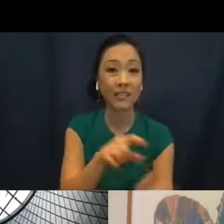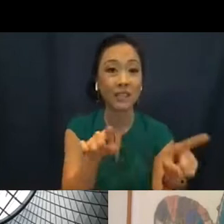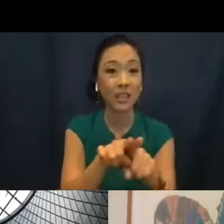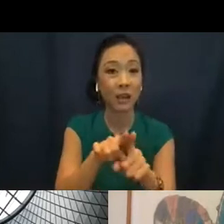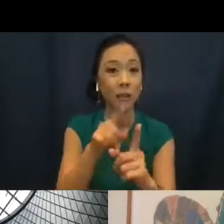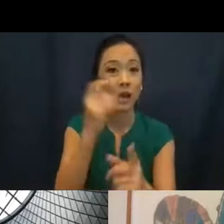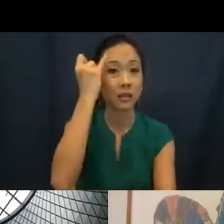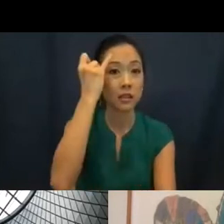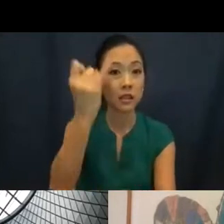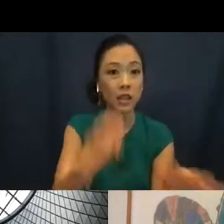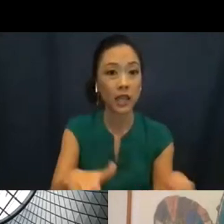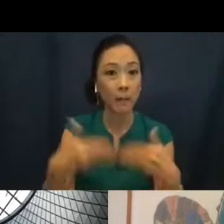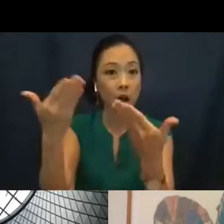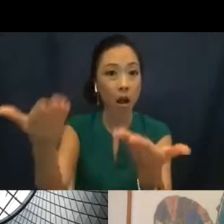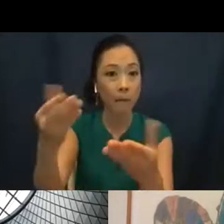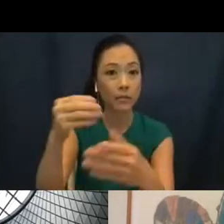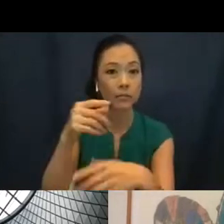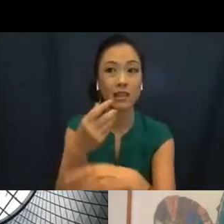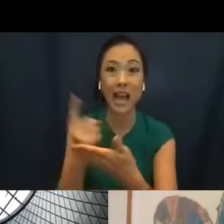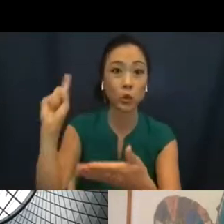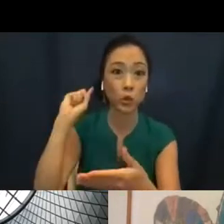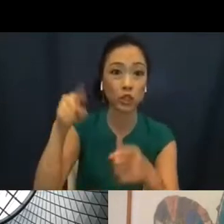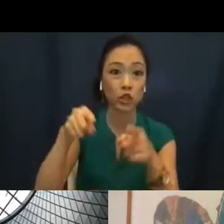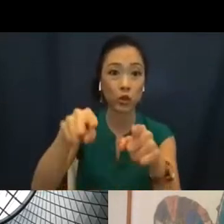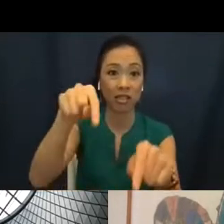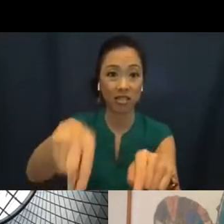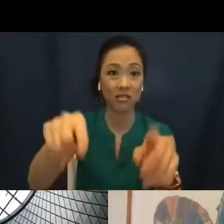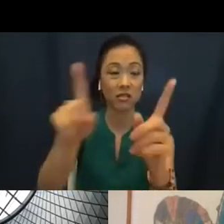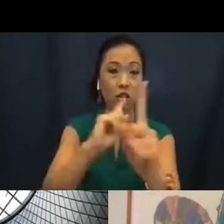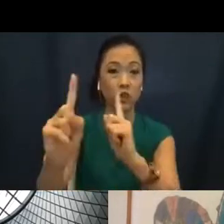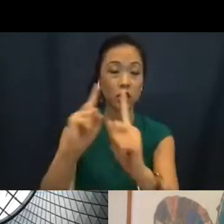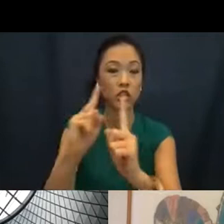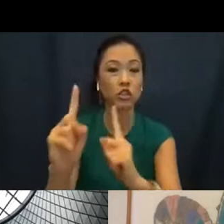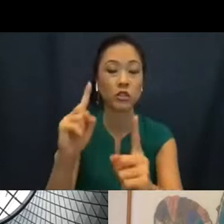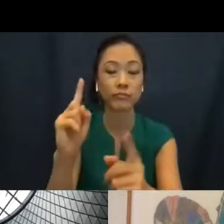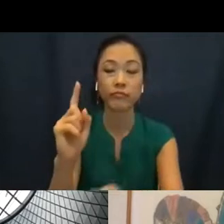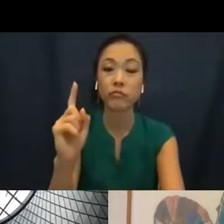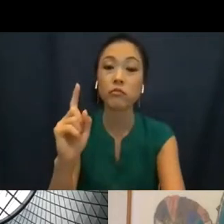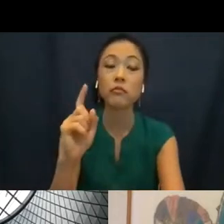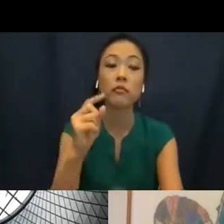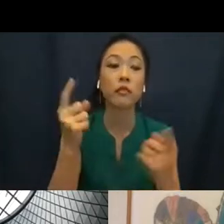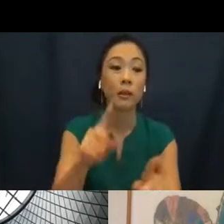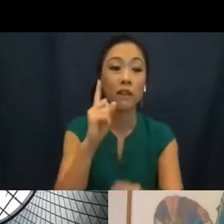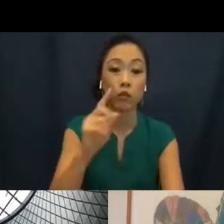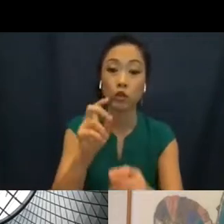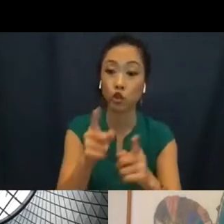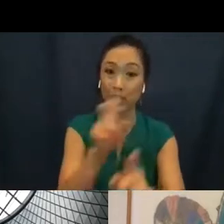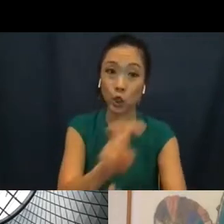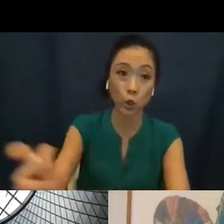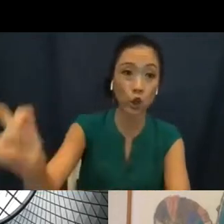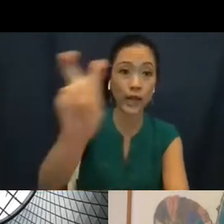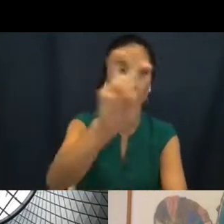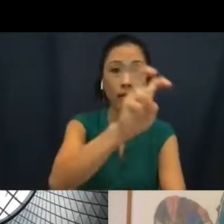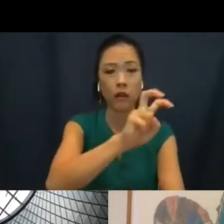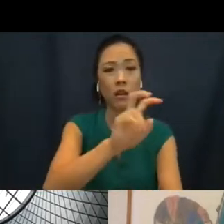his body to perform trauma on stage repeatedly, it was taking a toll and he was searching